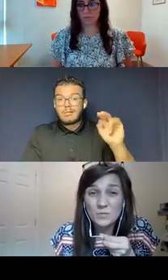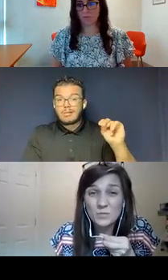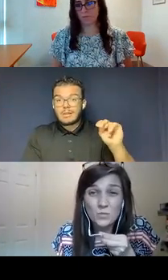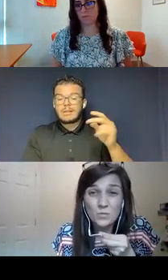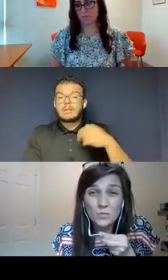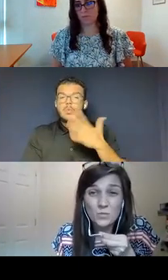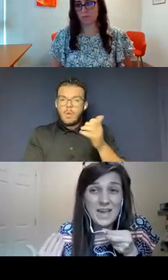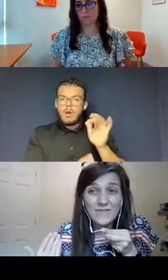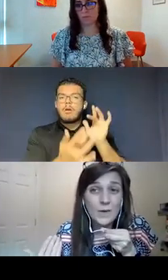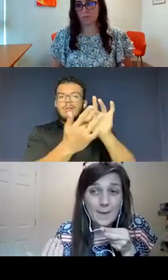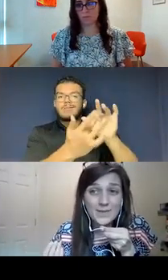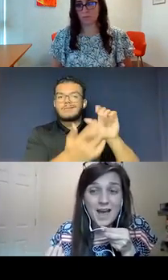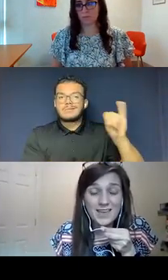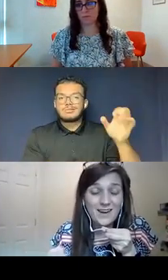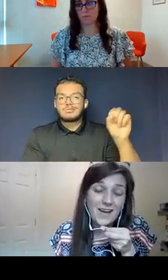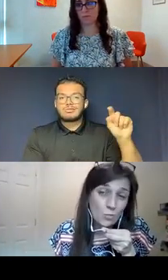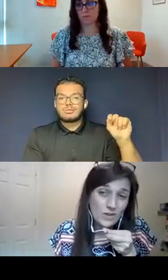We at VAWA MEI cannot help with that.